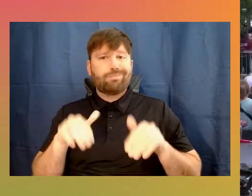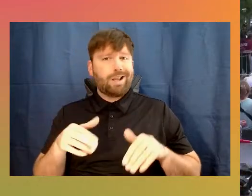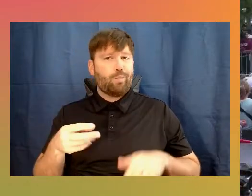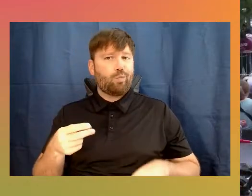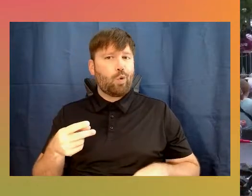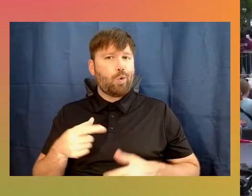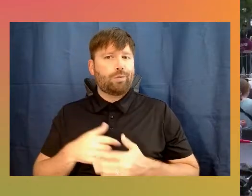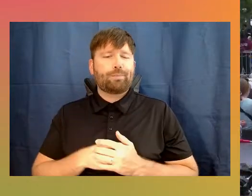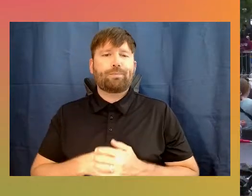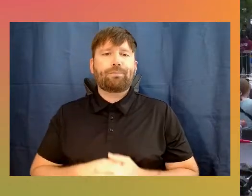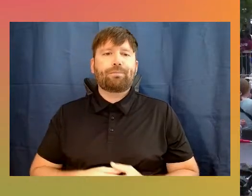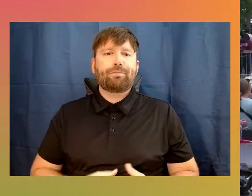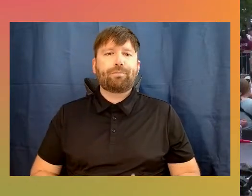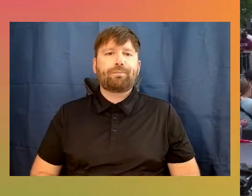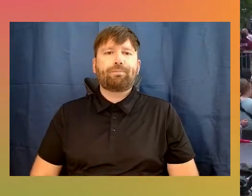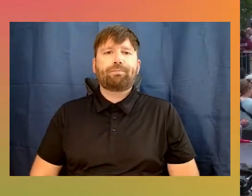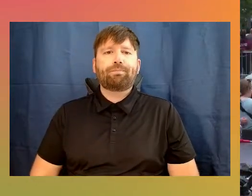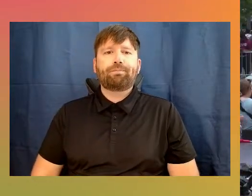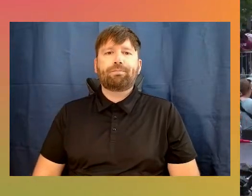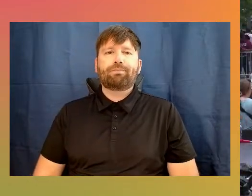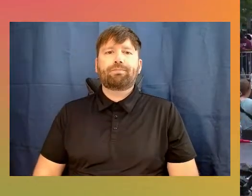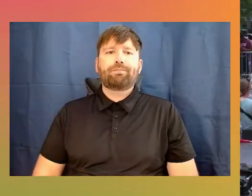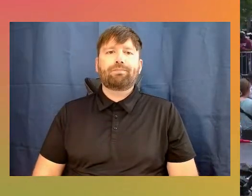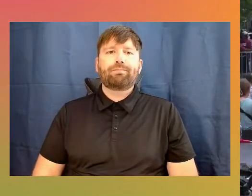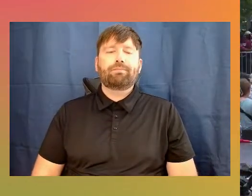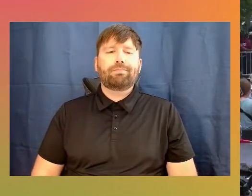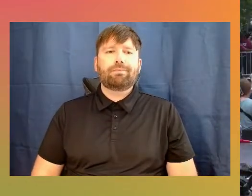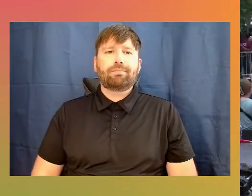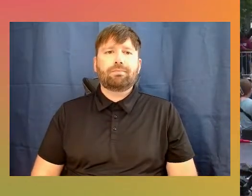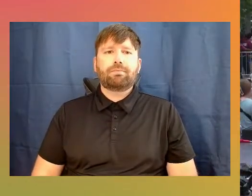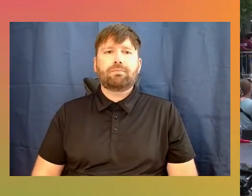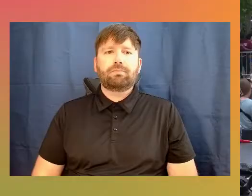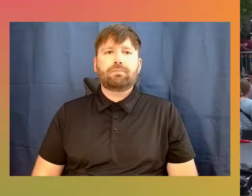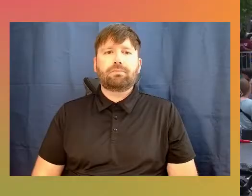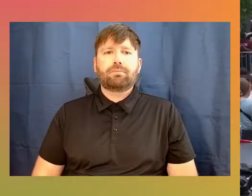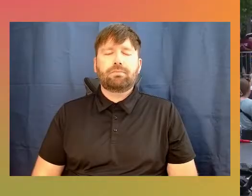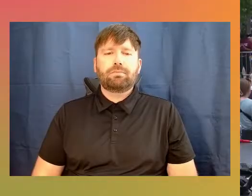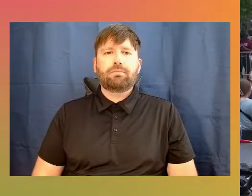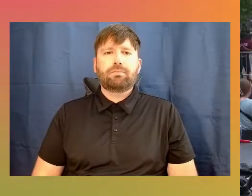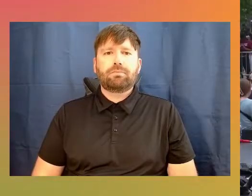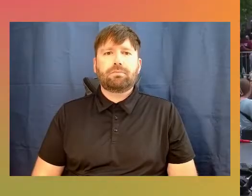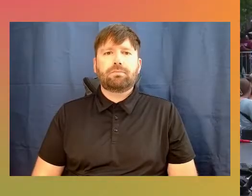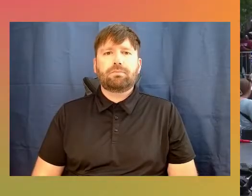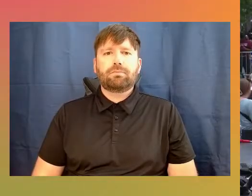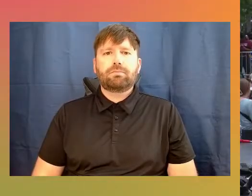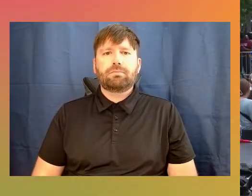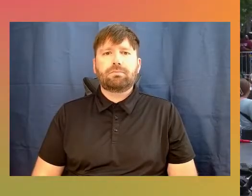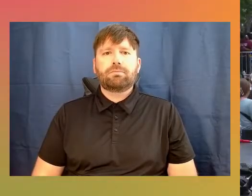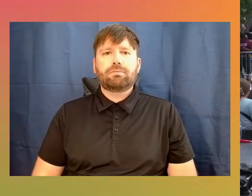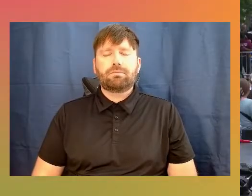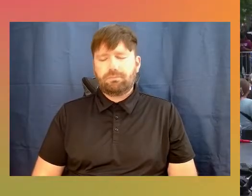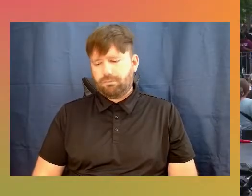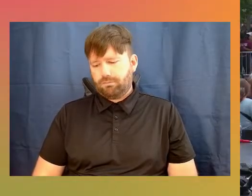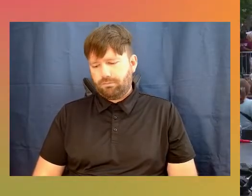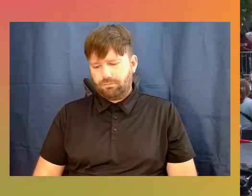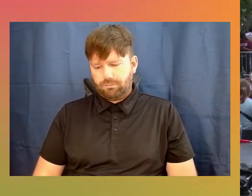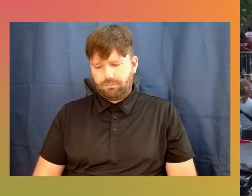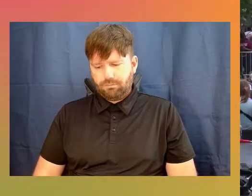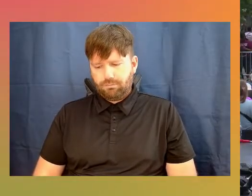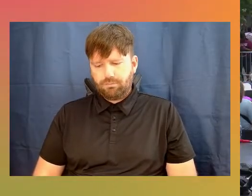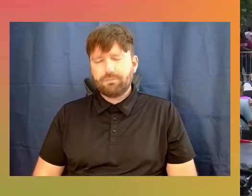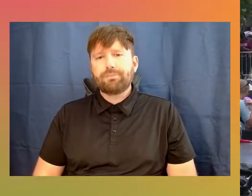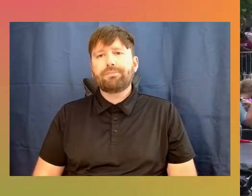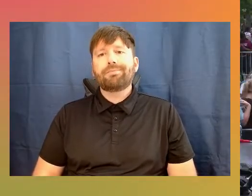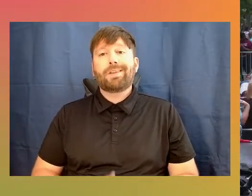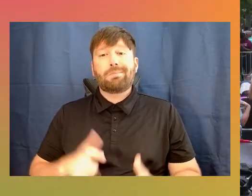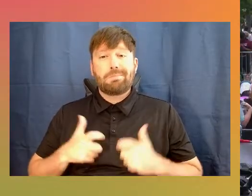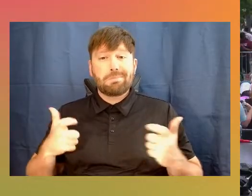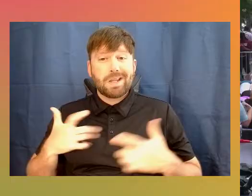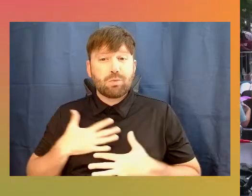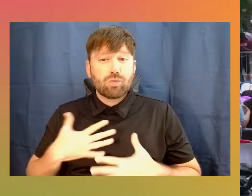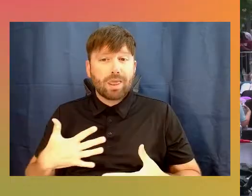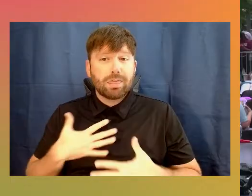VINYASA, OR STRAIGHT TO